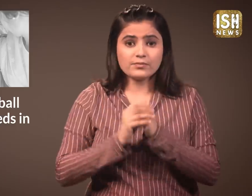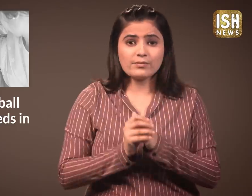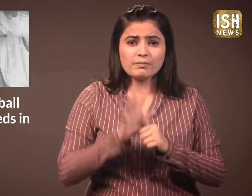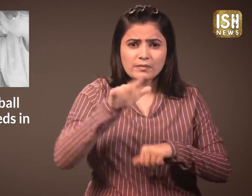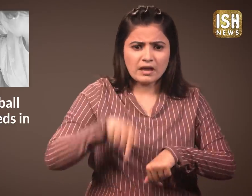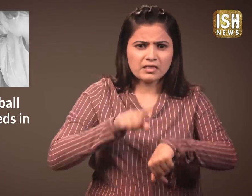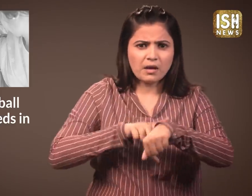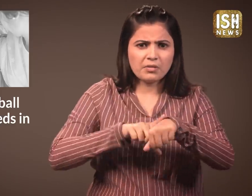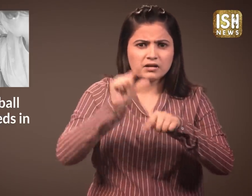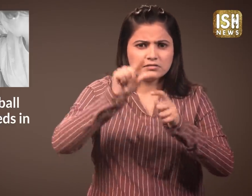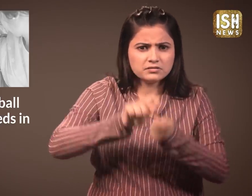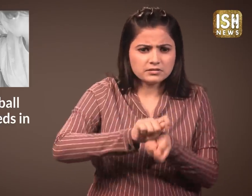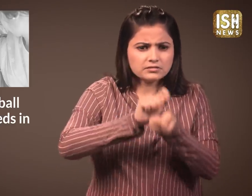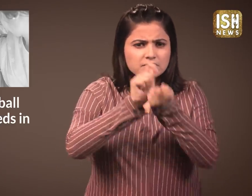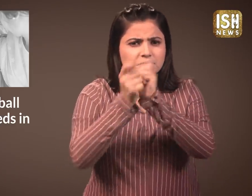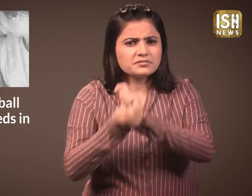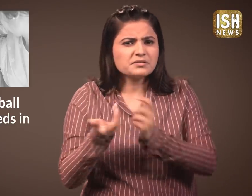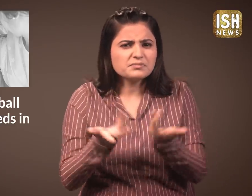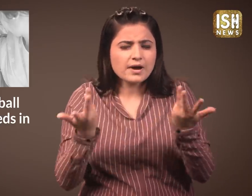However now times have changed.